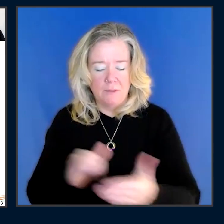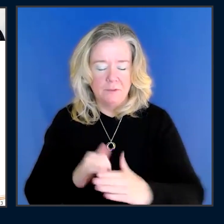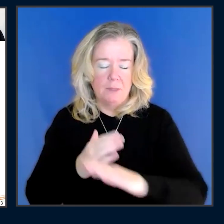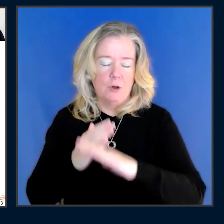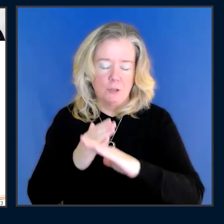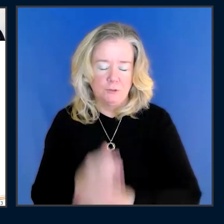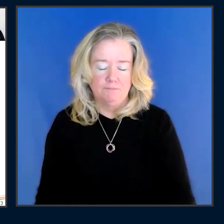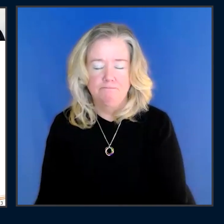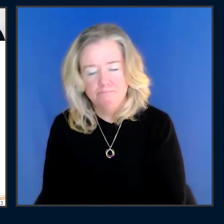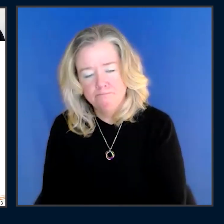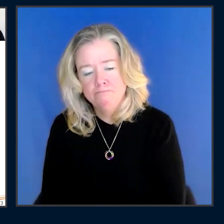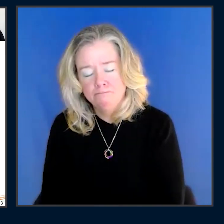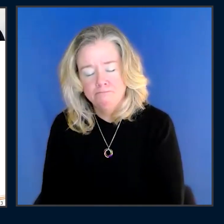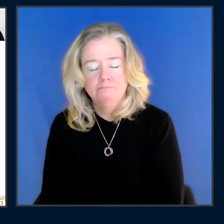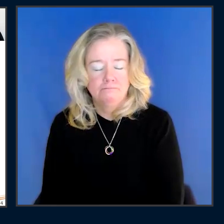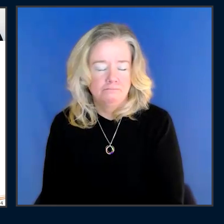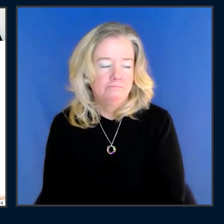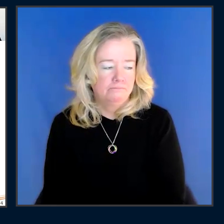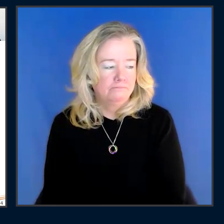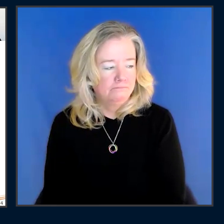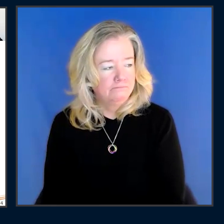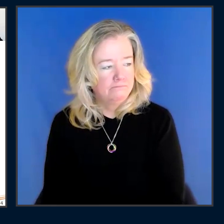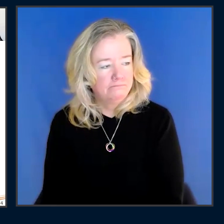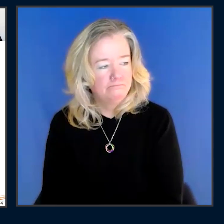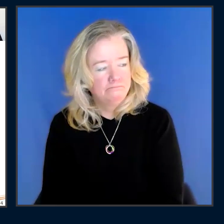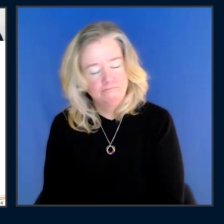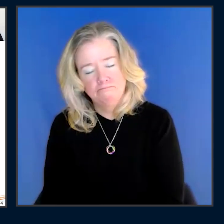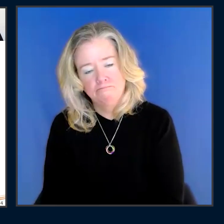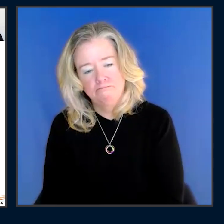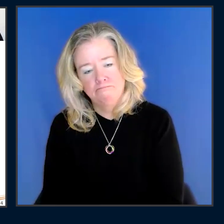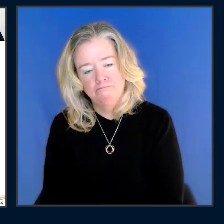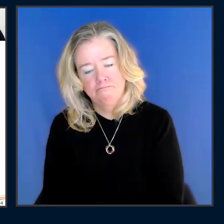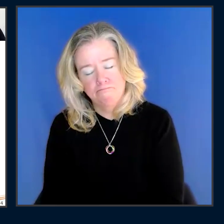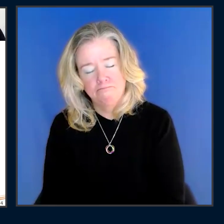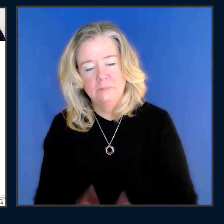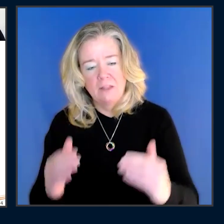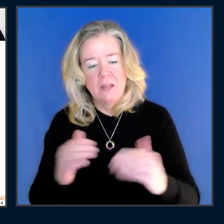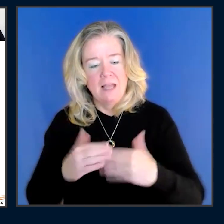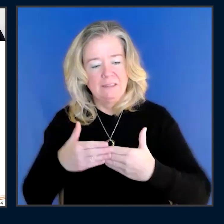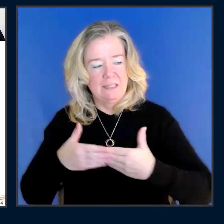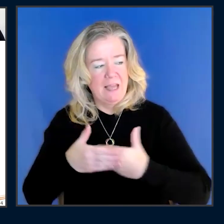for those barriers.